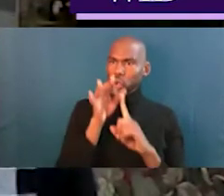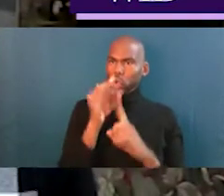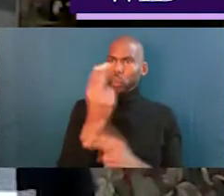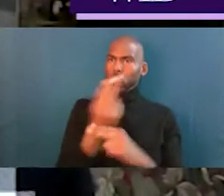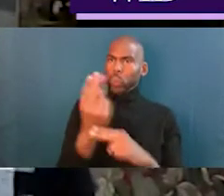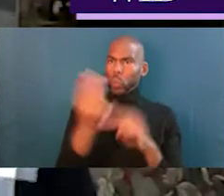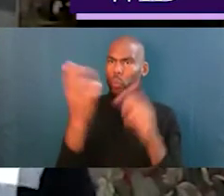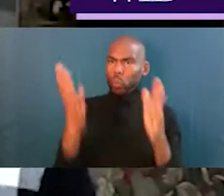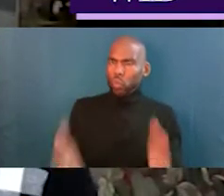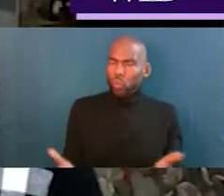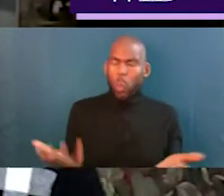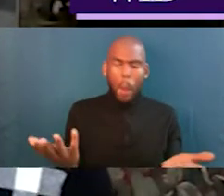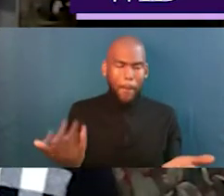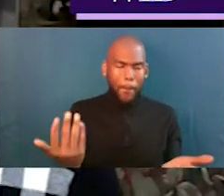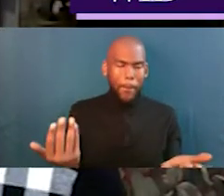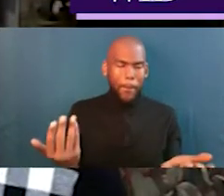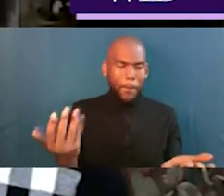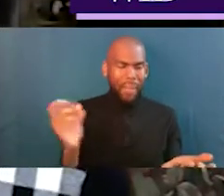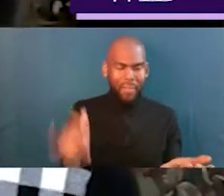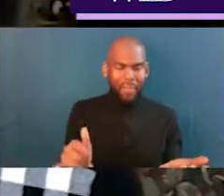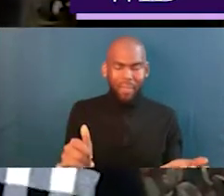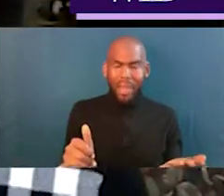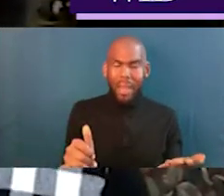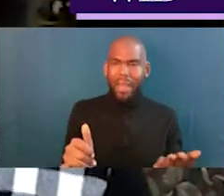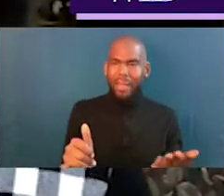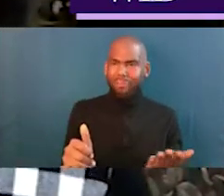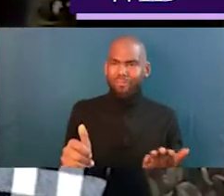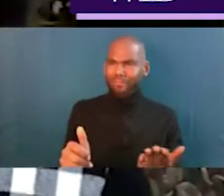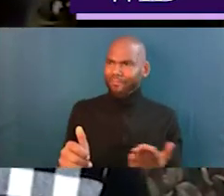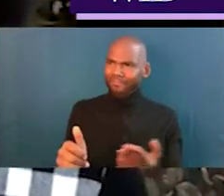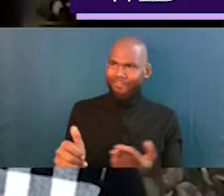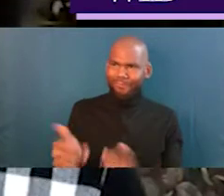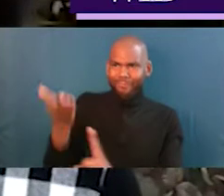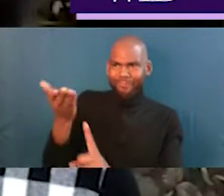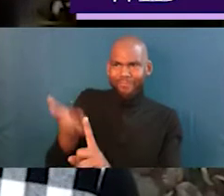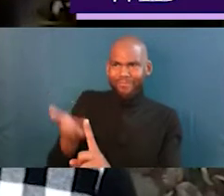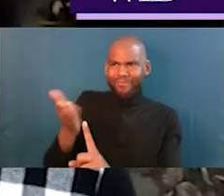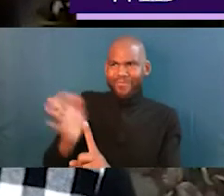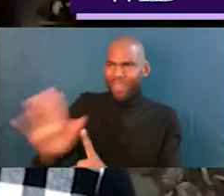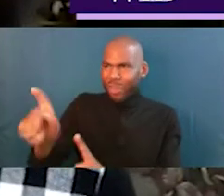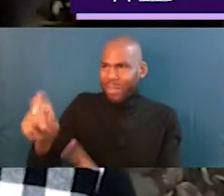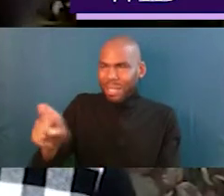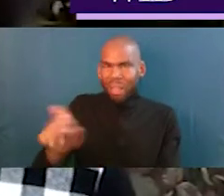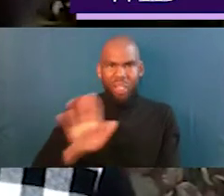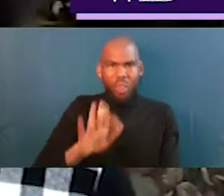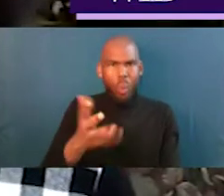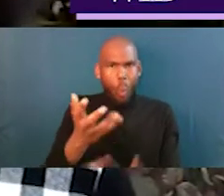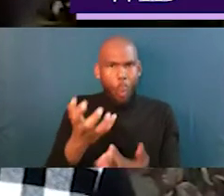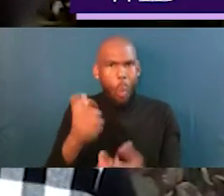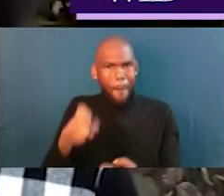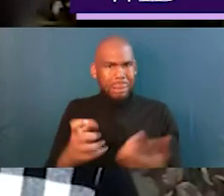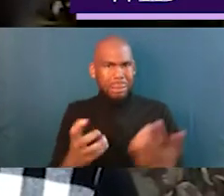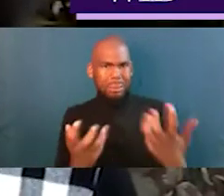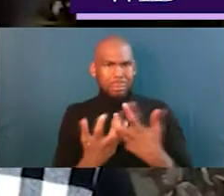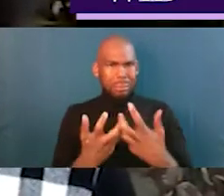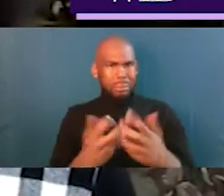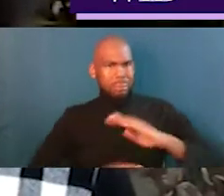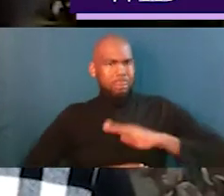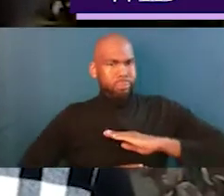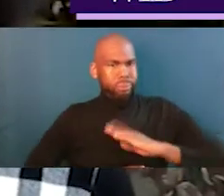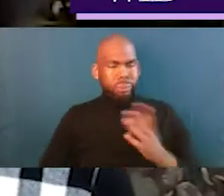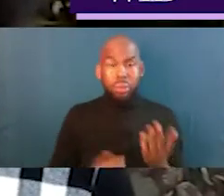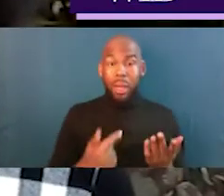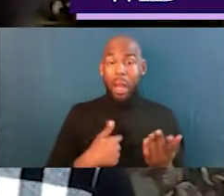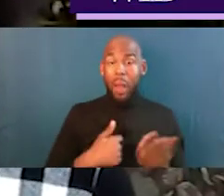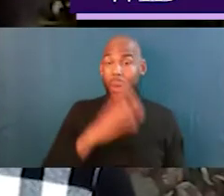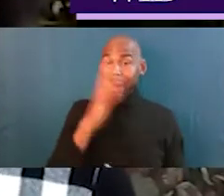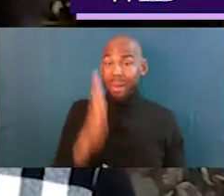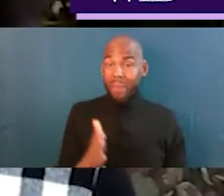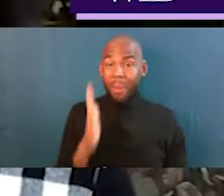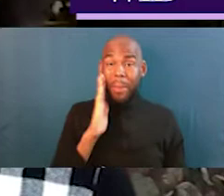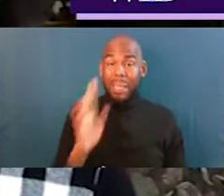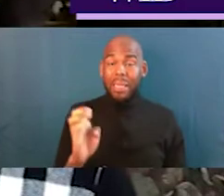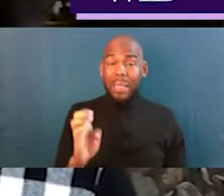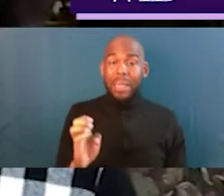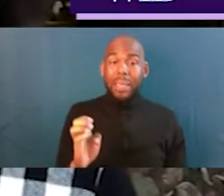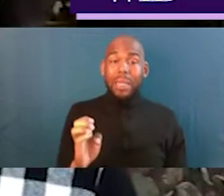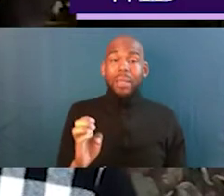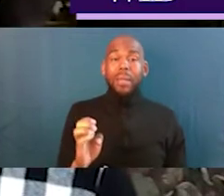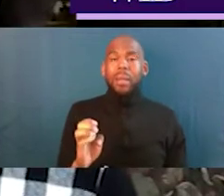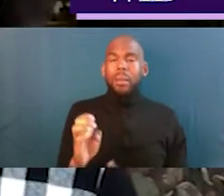user or that particular constituent's needs and wants. And I would never be so kind of